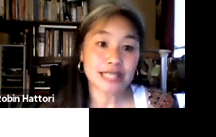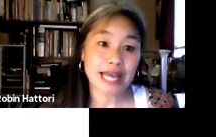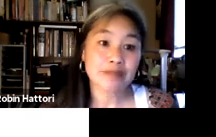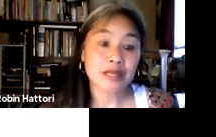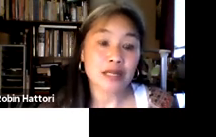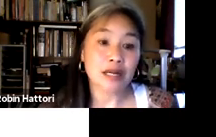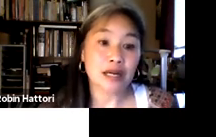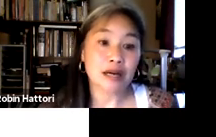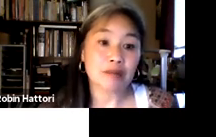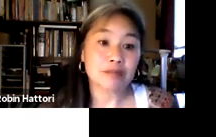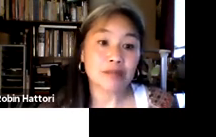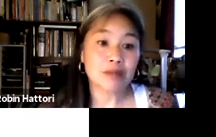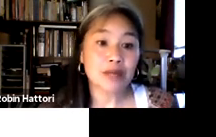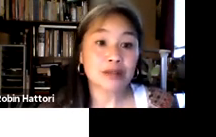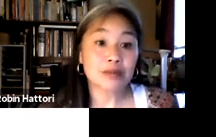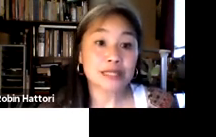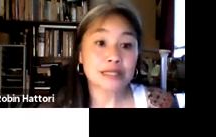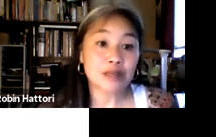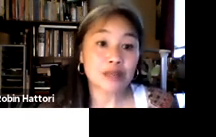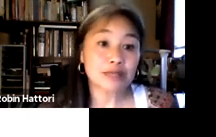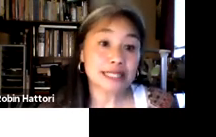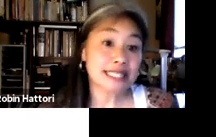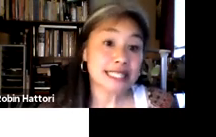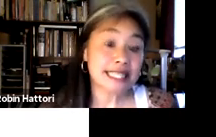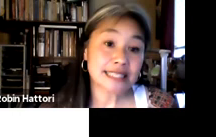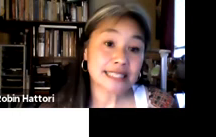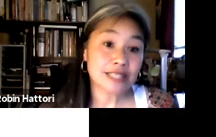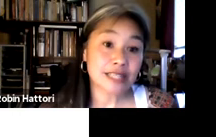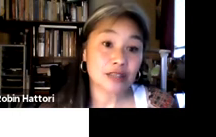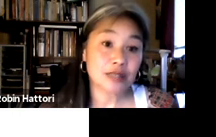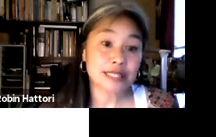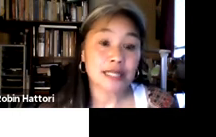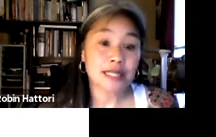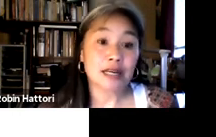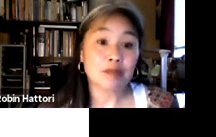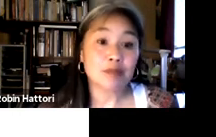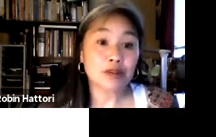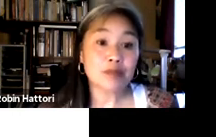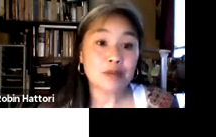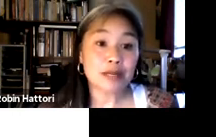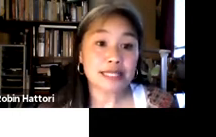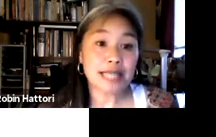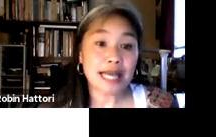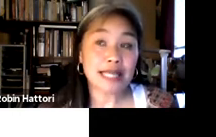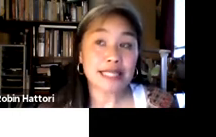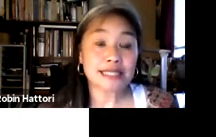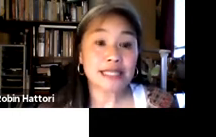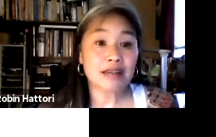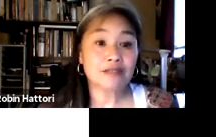in and I believe a lot of people who touched in tournament, you know, also agree with and my husband who is very active in